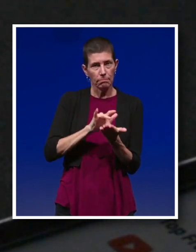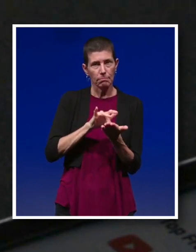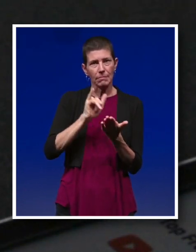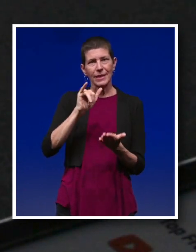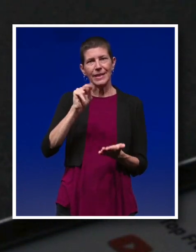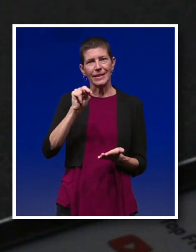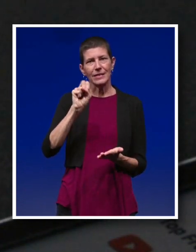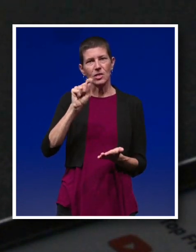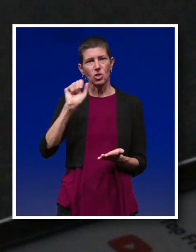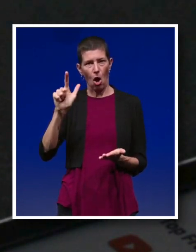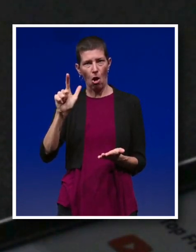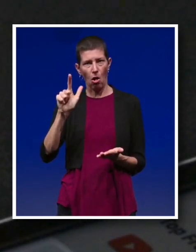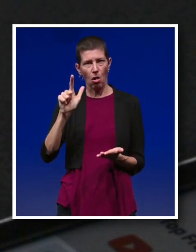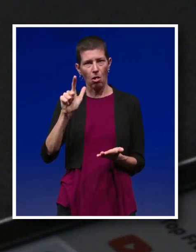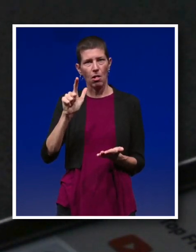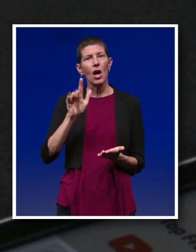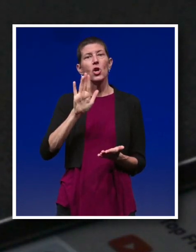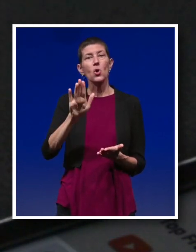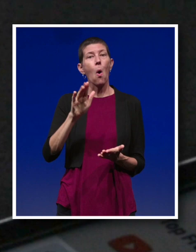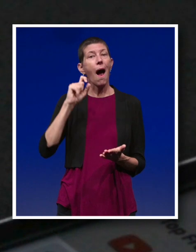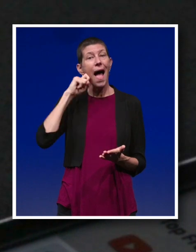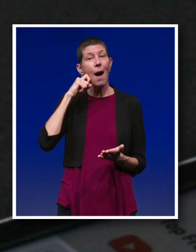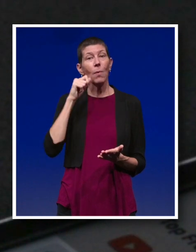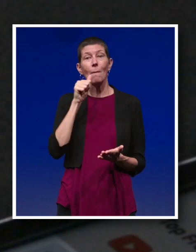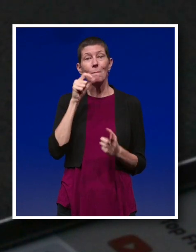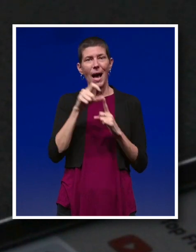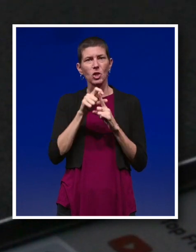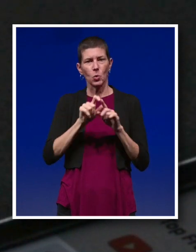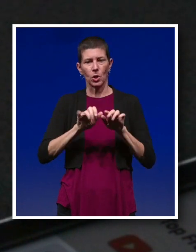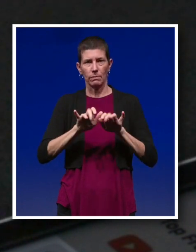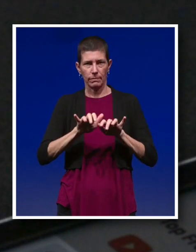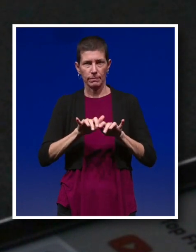You will need to press the install button and enter your Apple password.